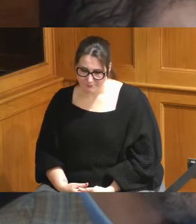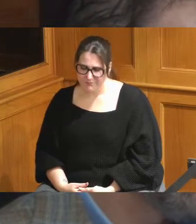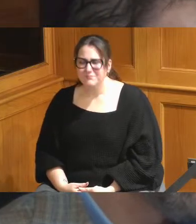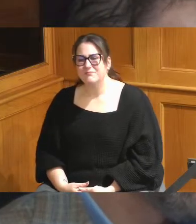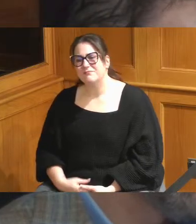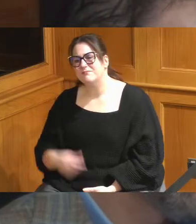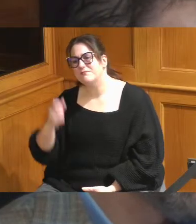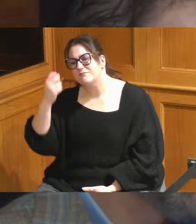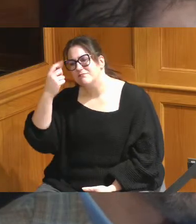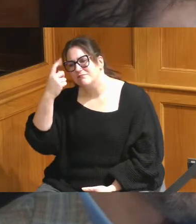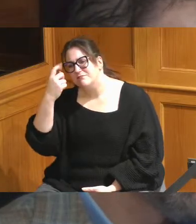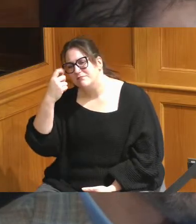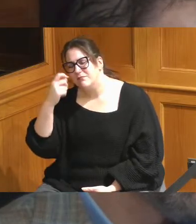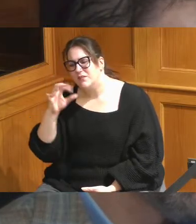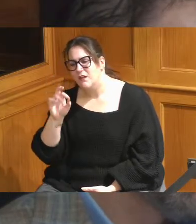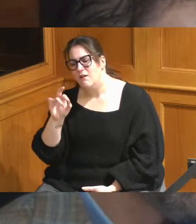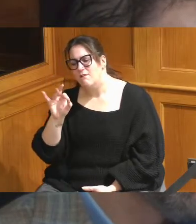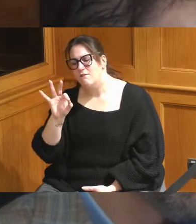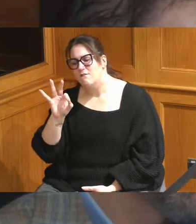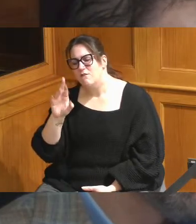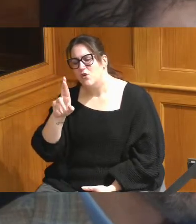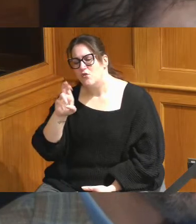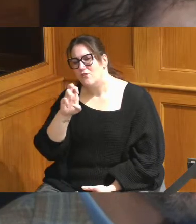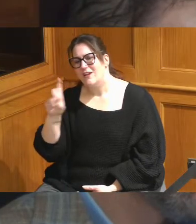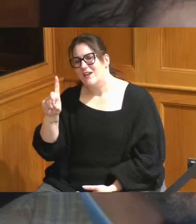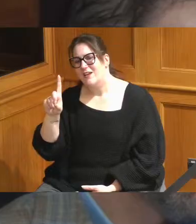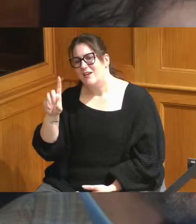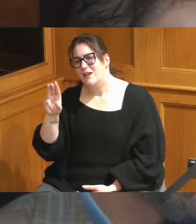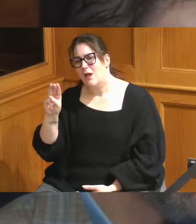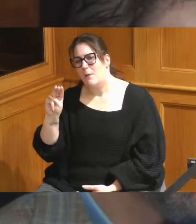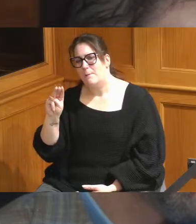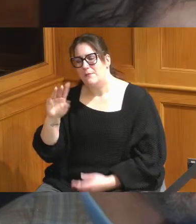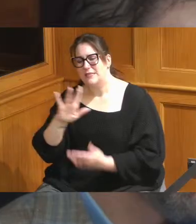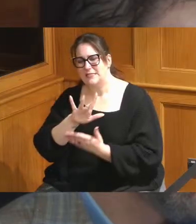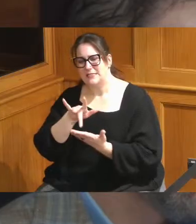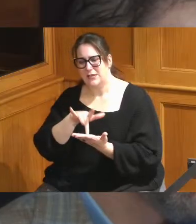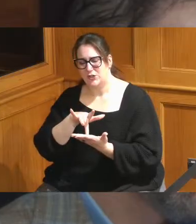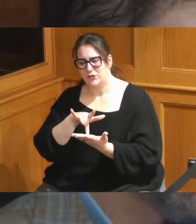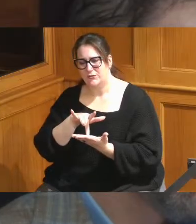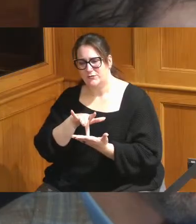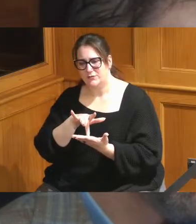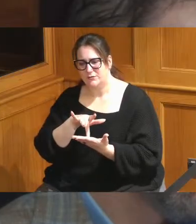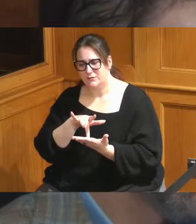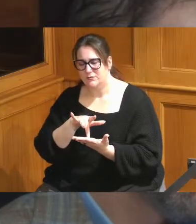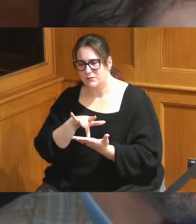want to clarify something before we were talking about the banks and all that stuff down there.